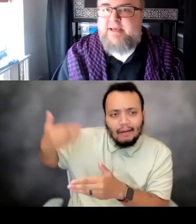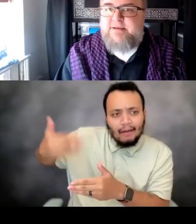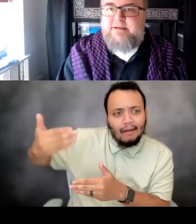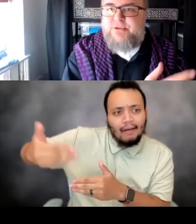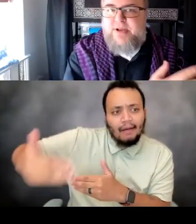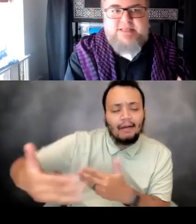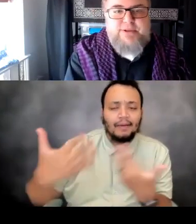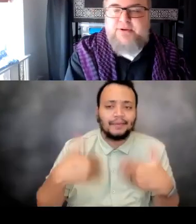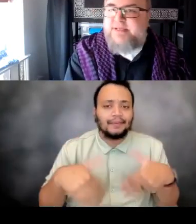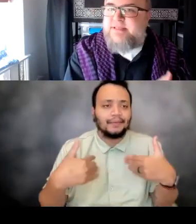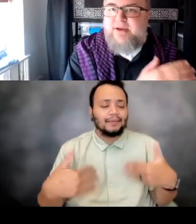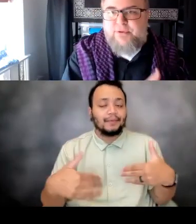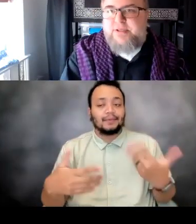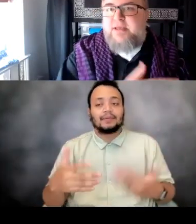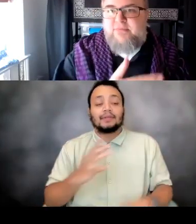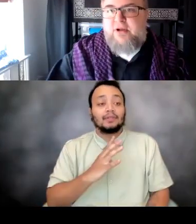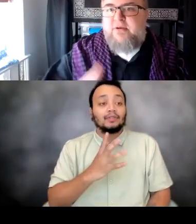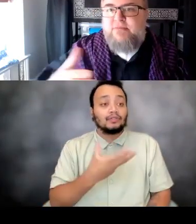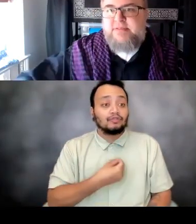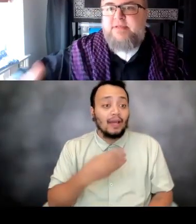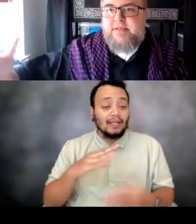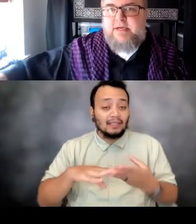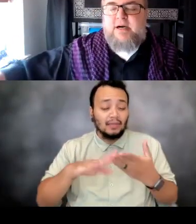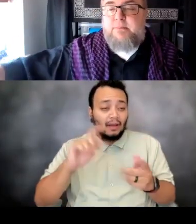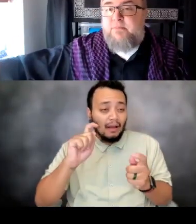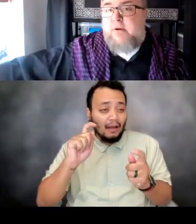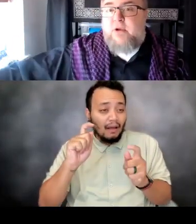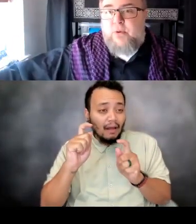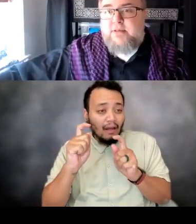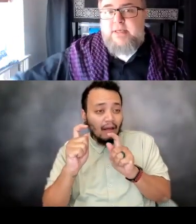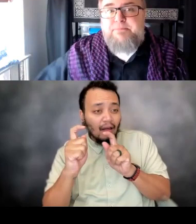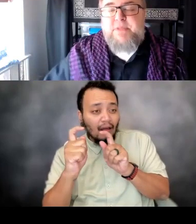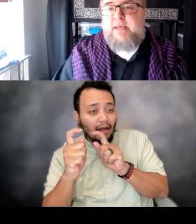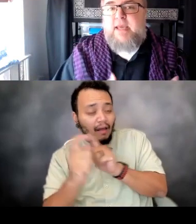that trans communities have really evolved very quickly